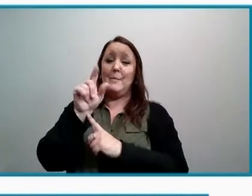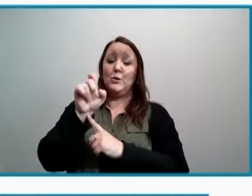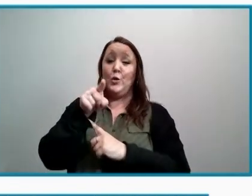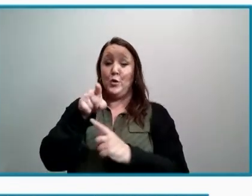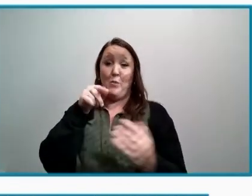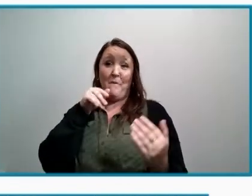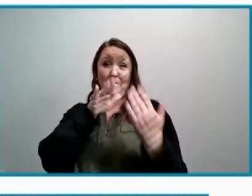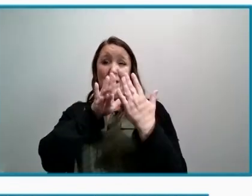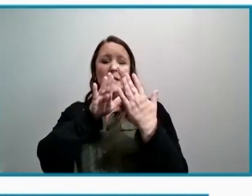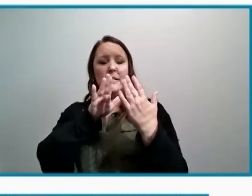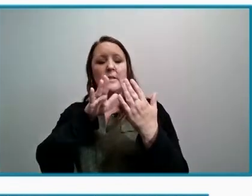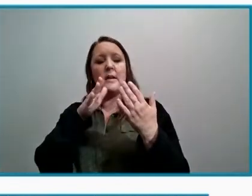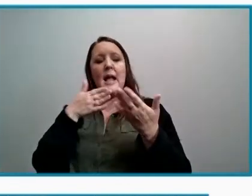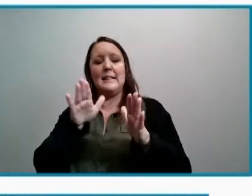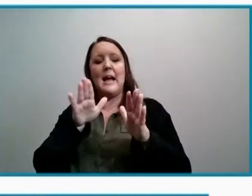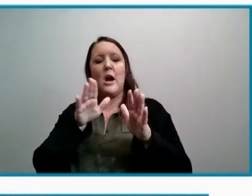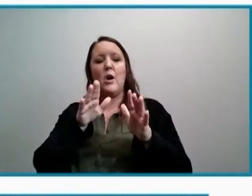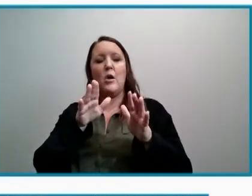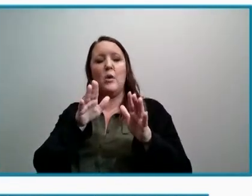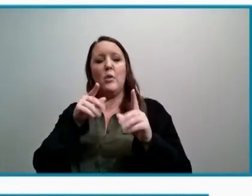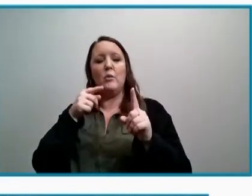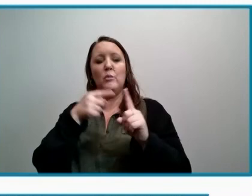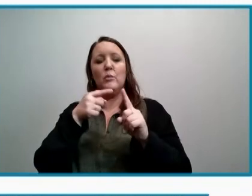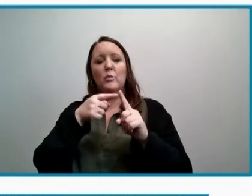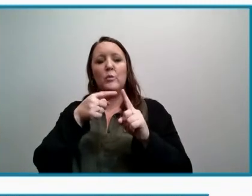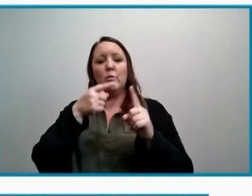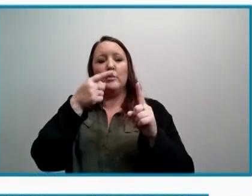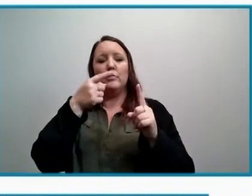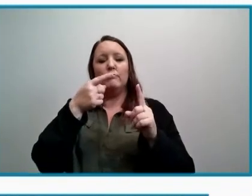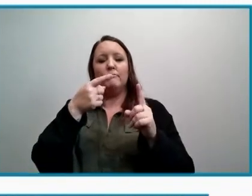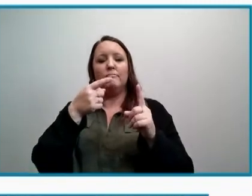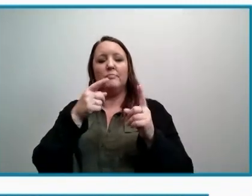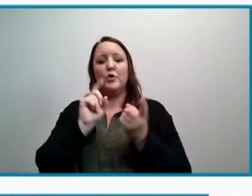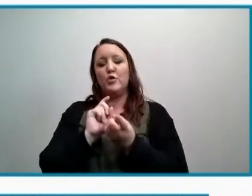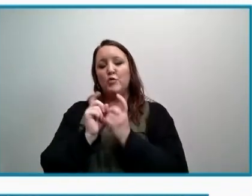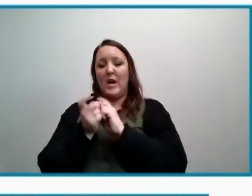to inform the work that you bring to your partners. Katie,